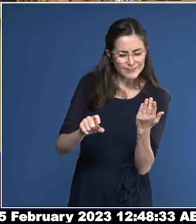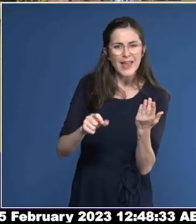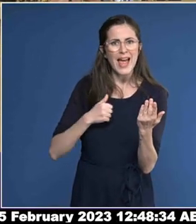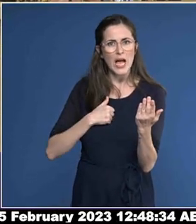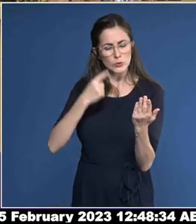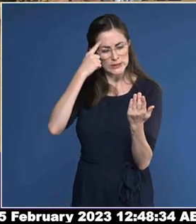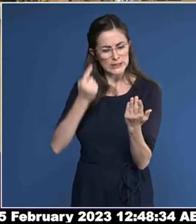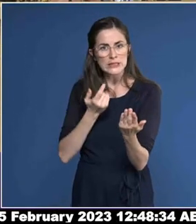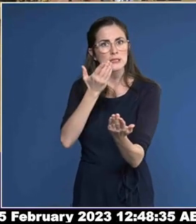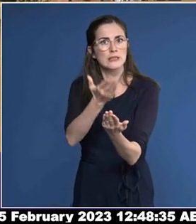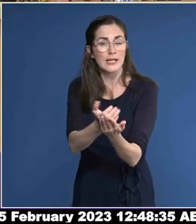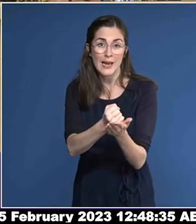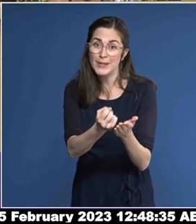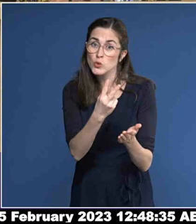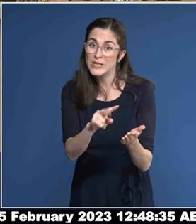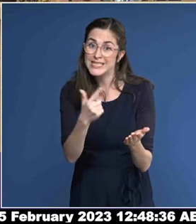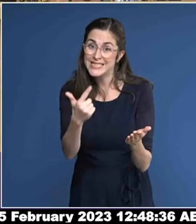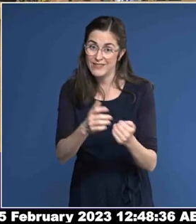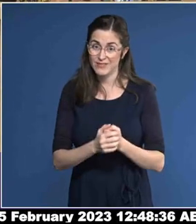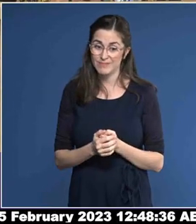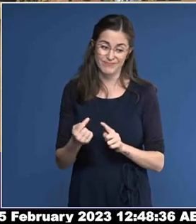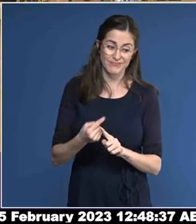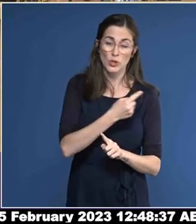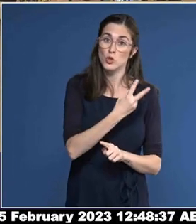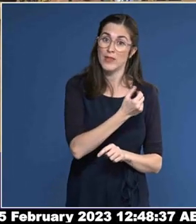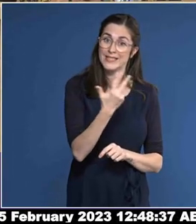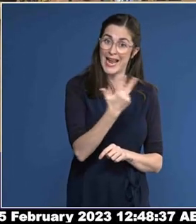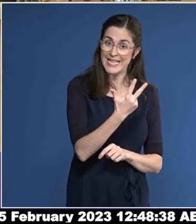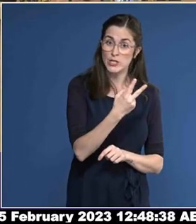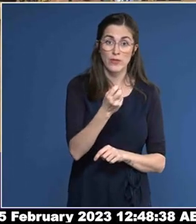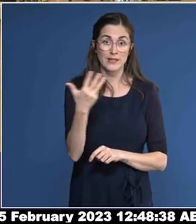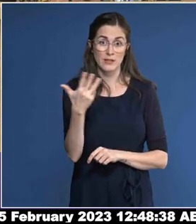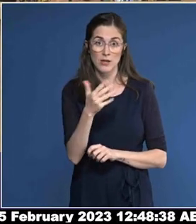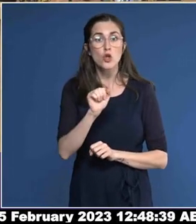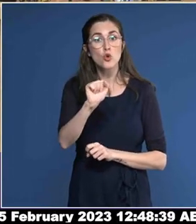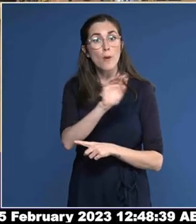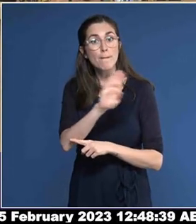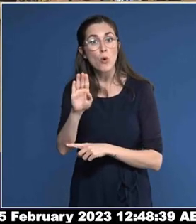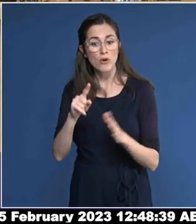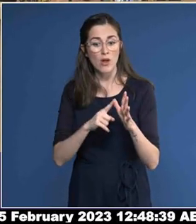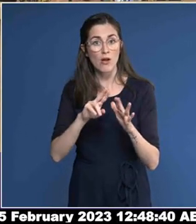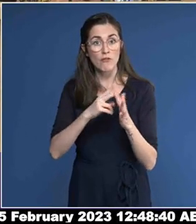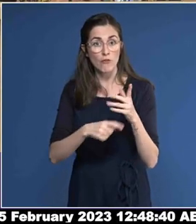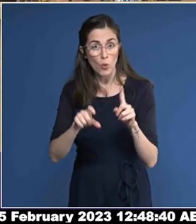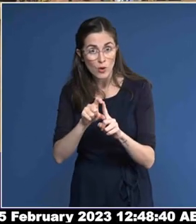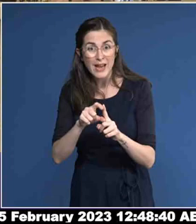In 2018 and 2019, Afford's board and senior management failed to act on a number of